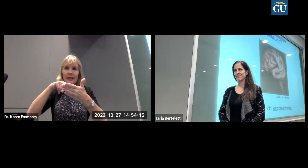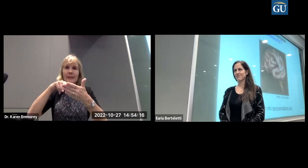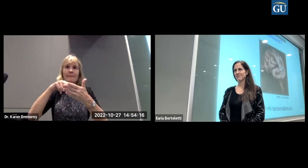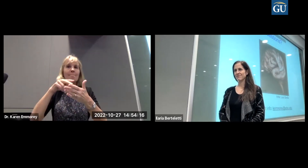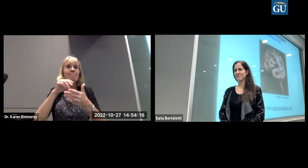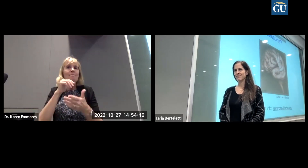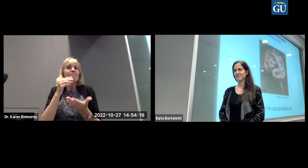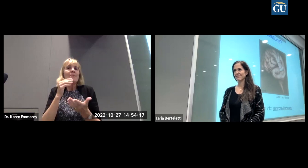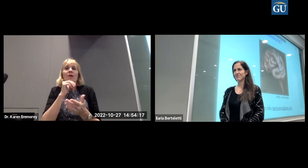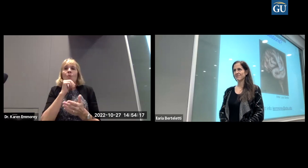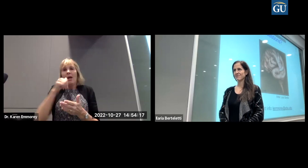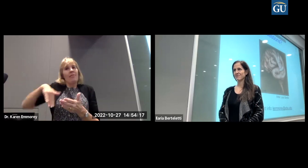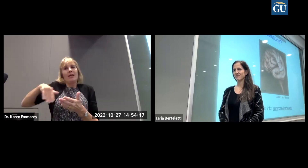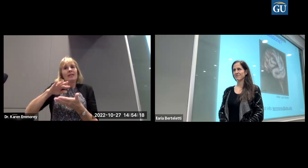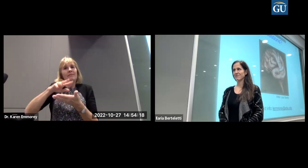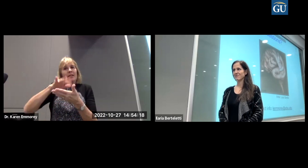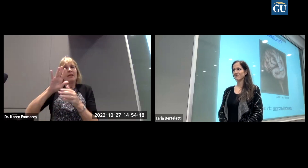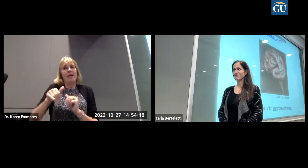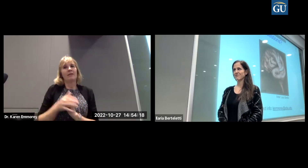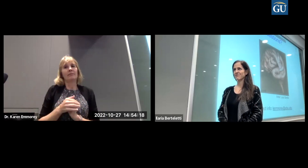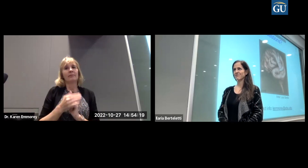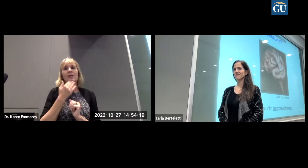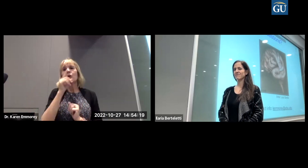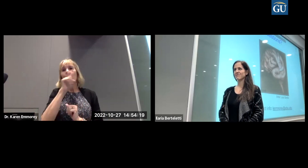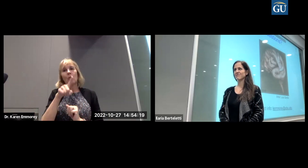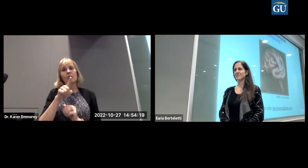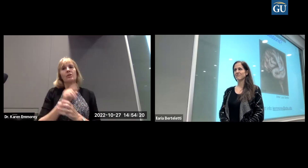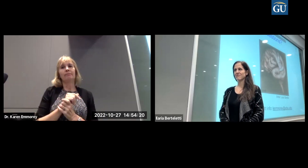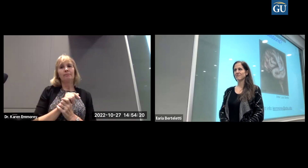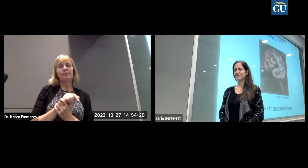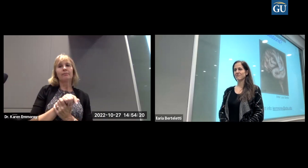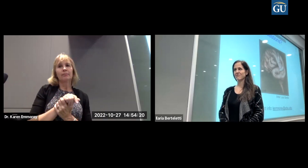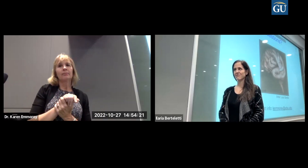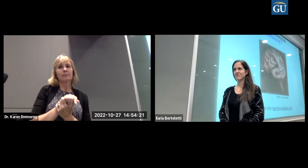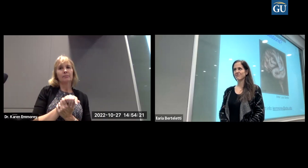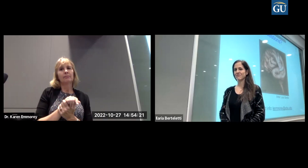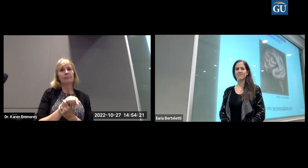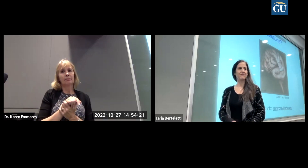Okay, Thank you. Any other questions from in the room One, then,